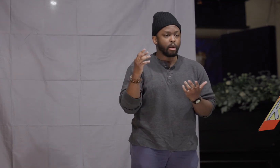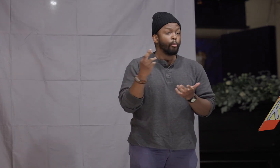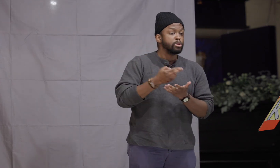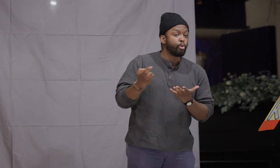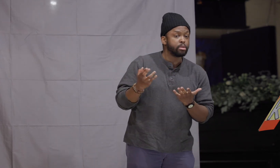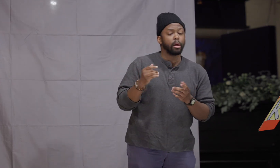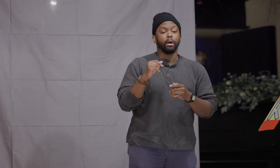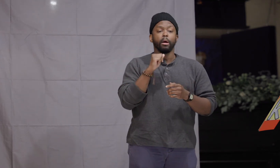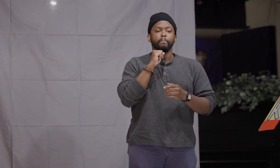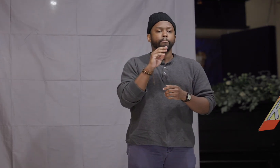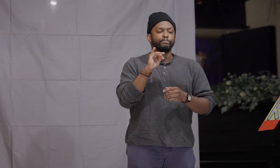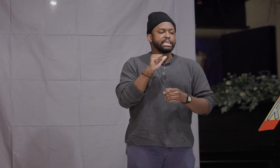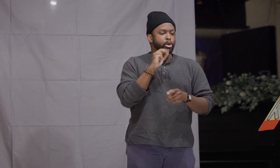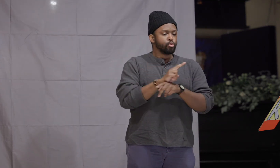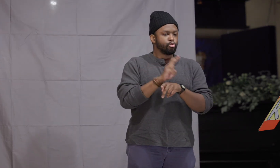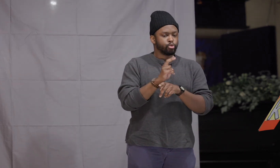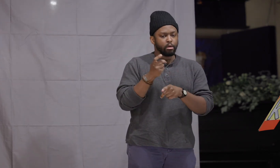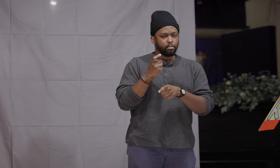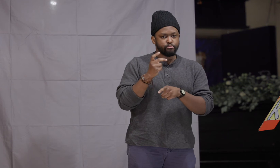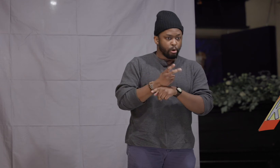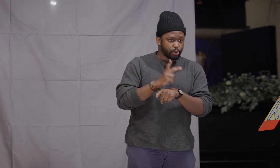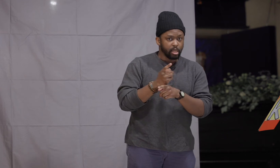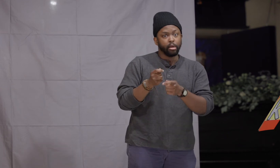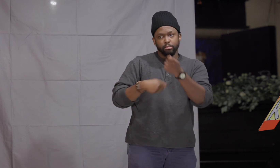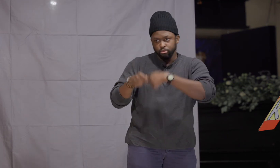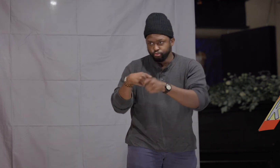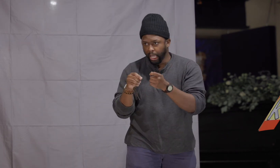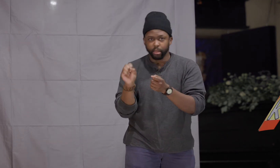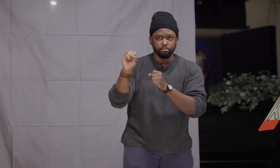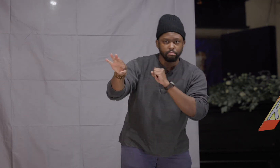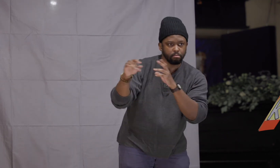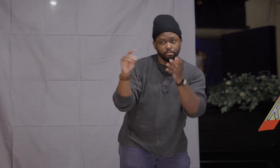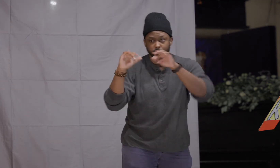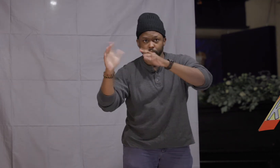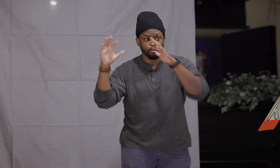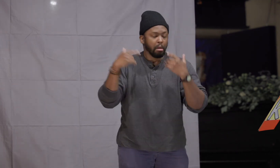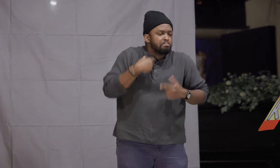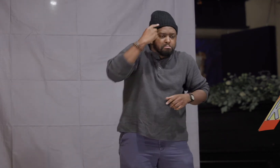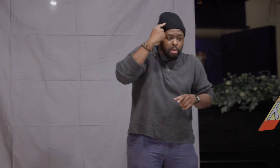We often suffer from trauma, mental health issues, lack of resources and more.